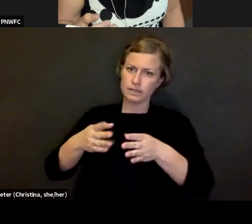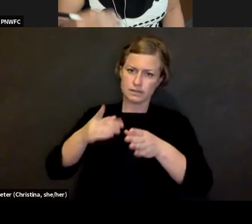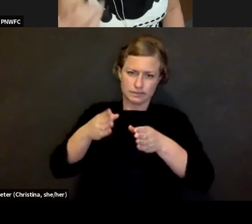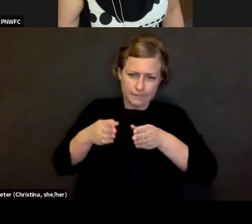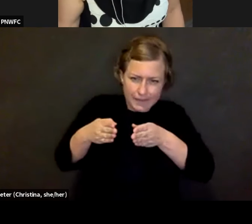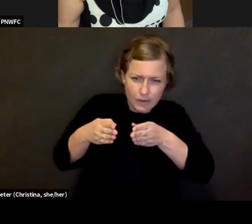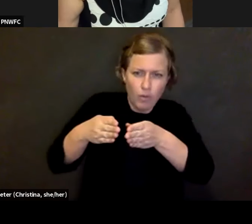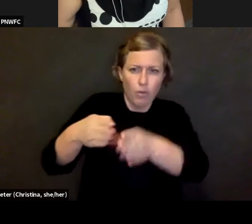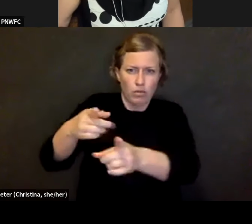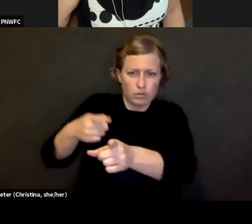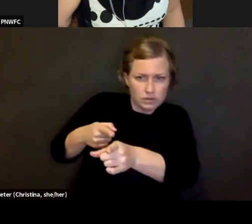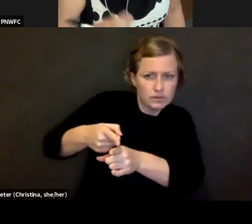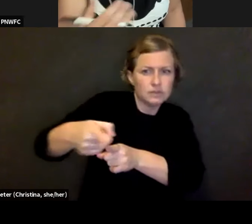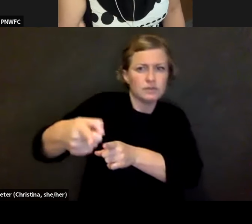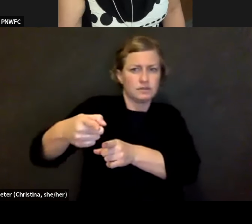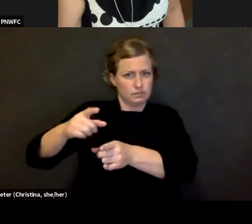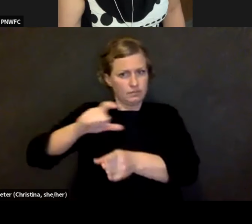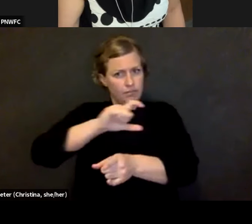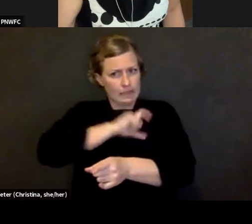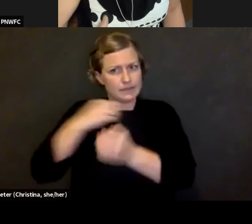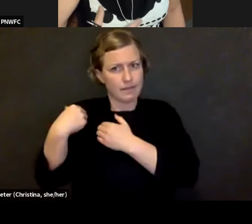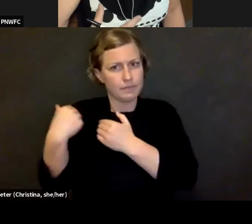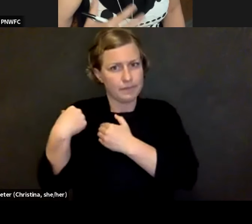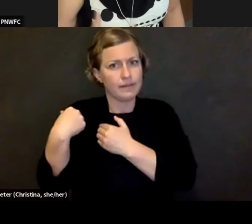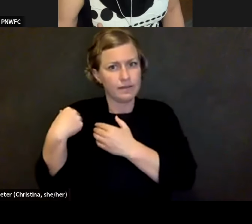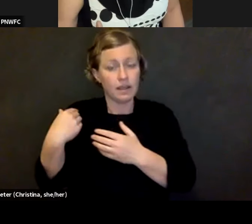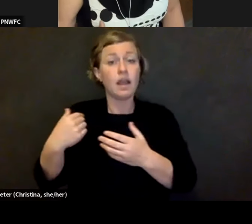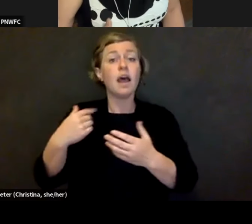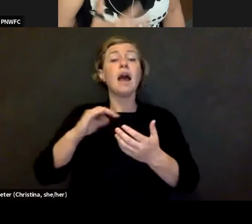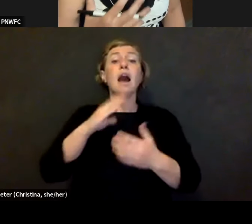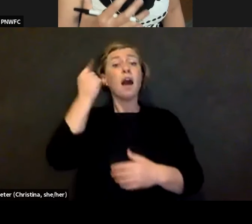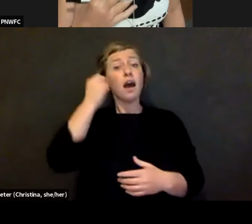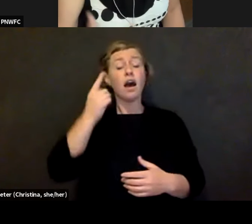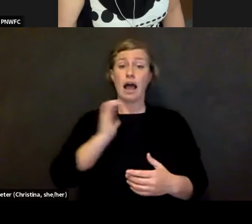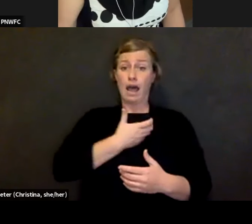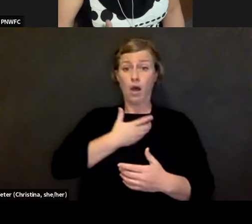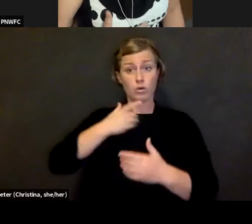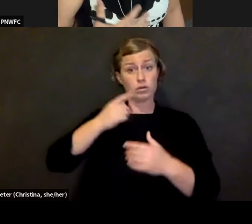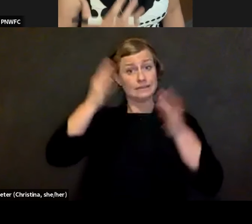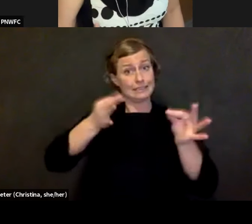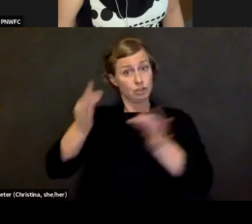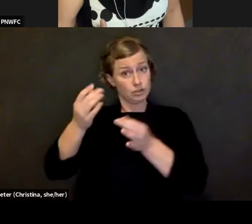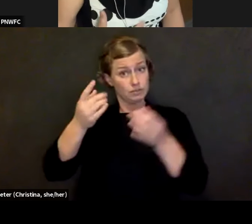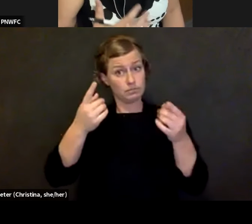organization because we keep the focus very narrow and we work by